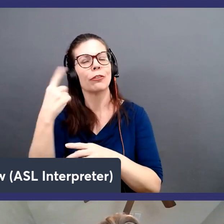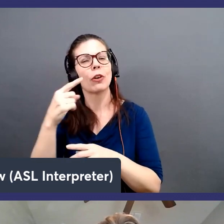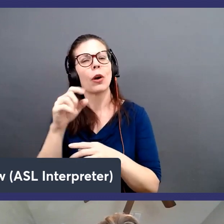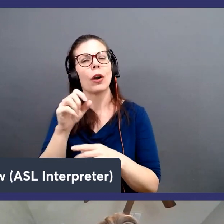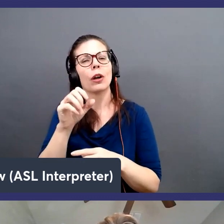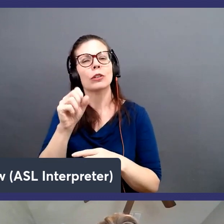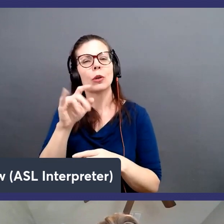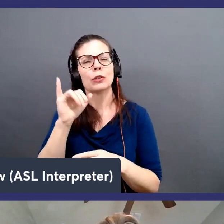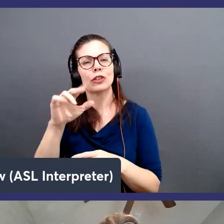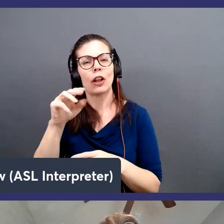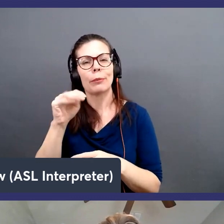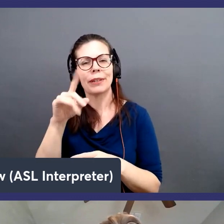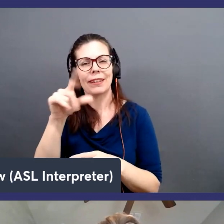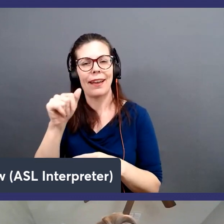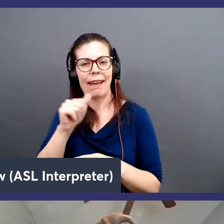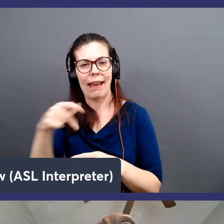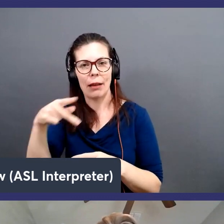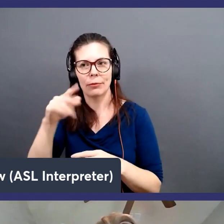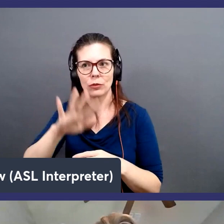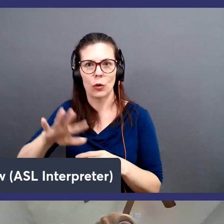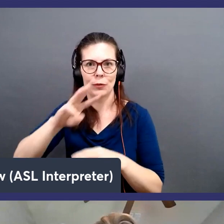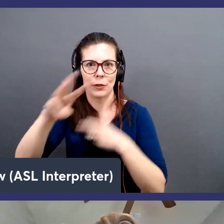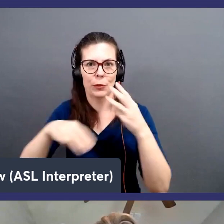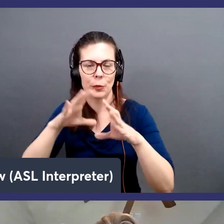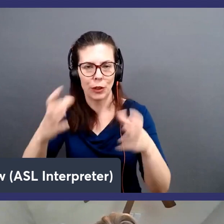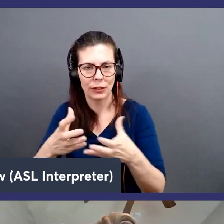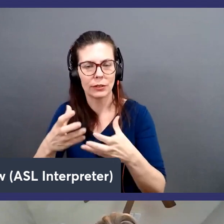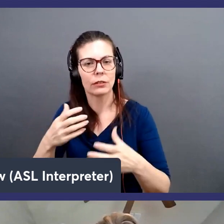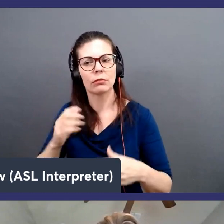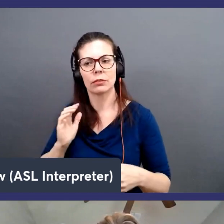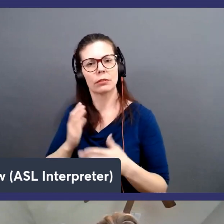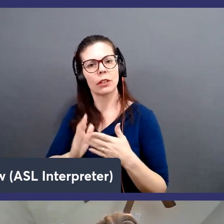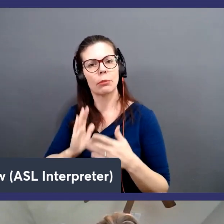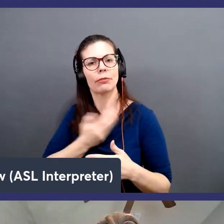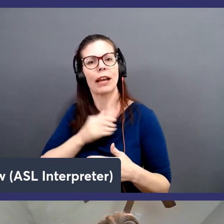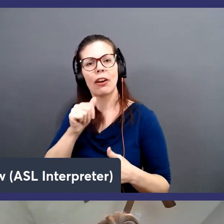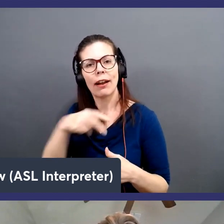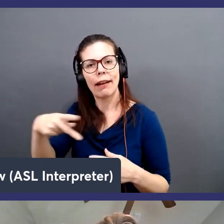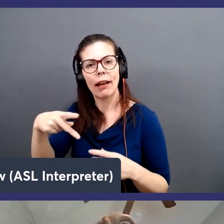used from all around in the world. And we went from some of our applications taking about five